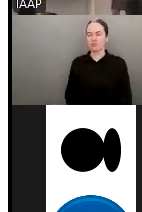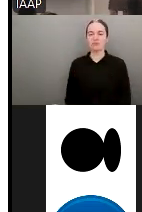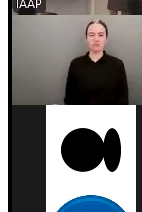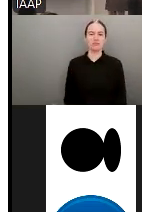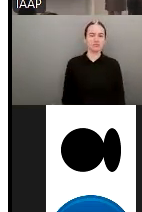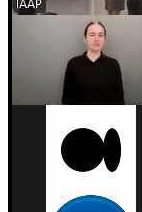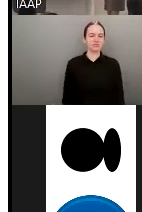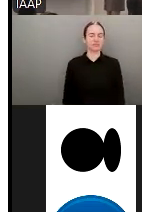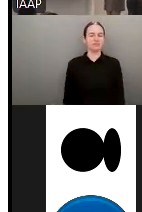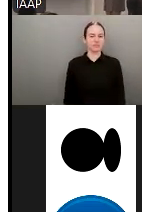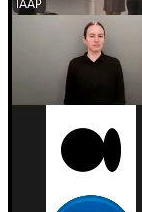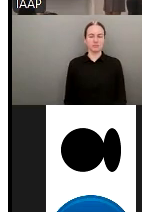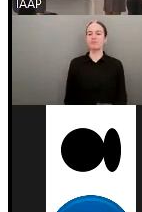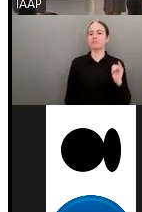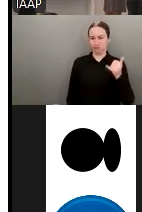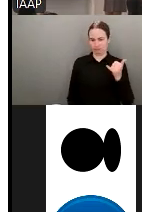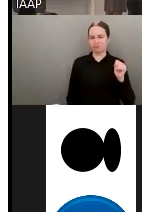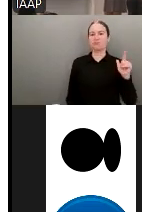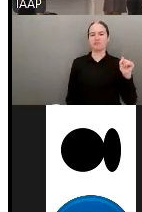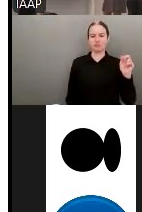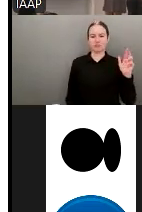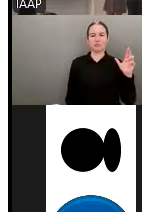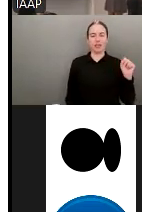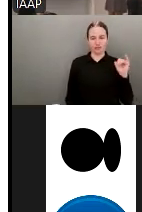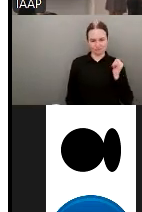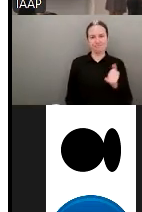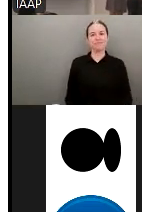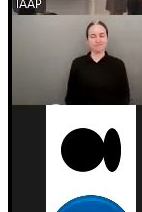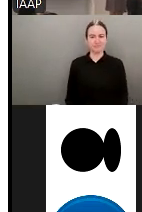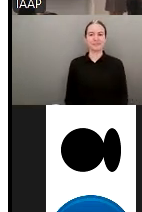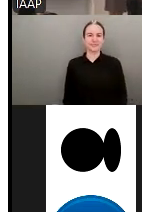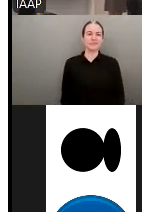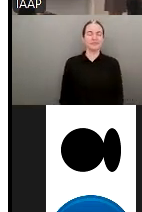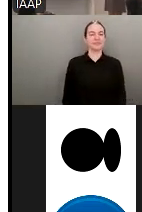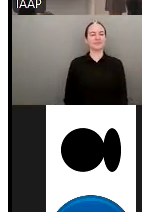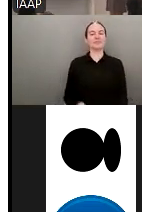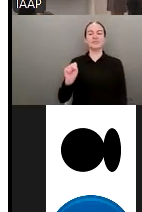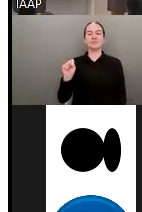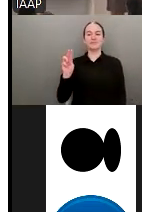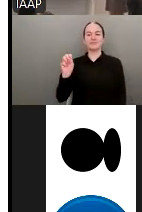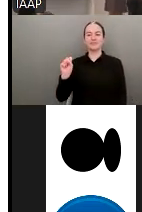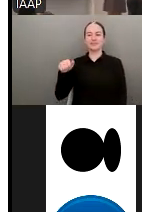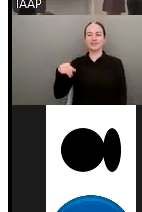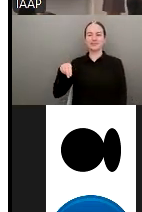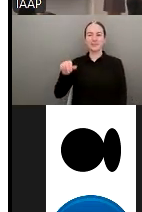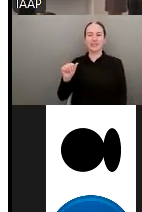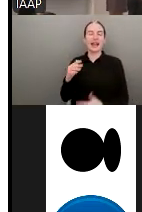Yeah. Yes. Thank you. Yeah. Up to. Okay. Well then we know that we kind of know now that Norway is doing a good job.